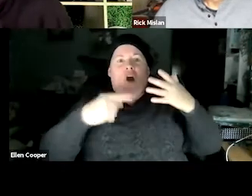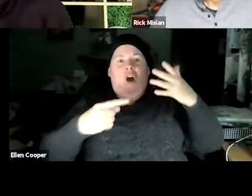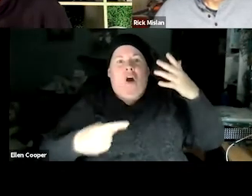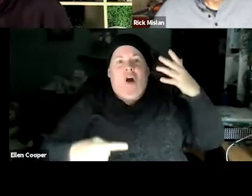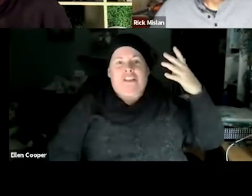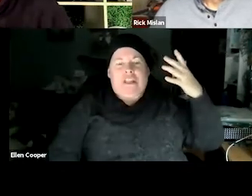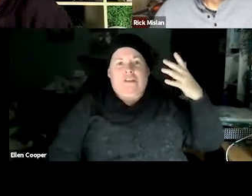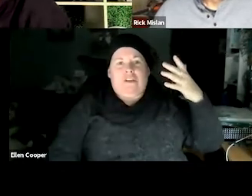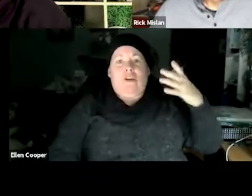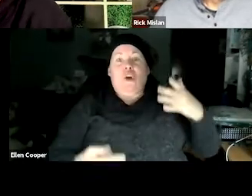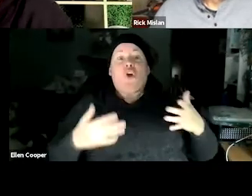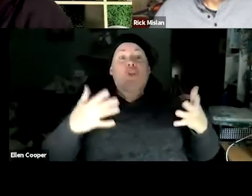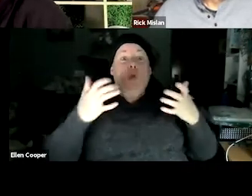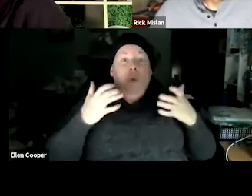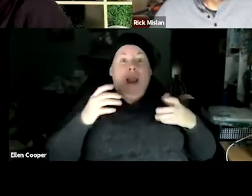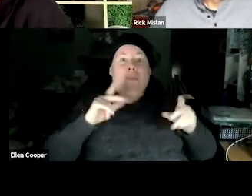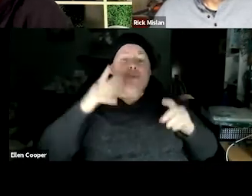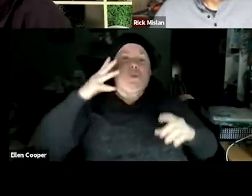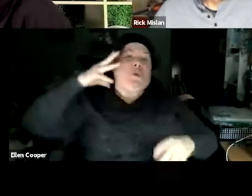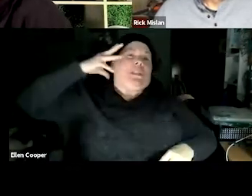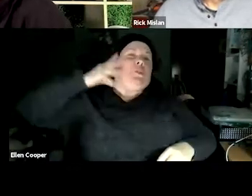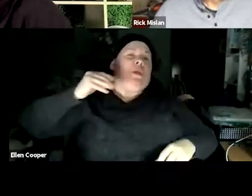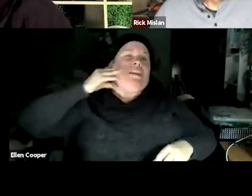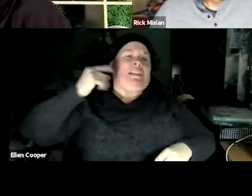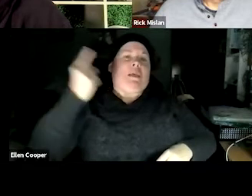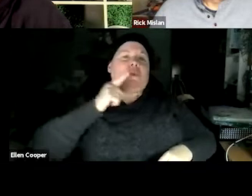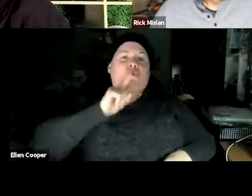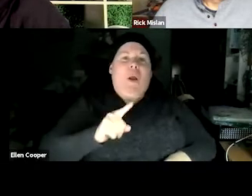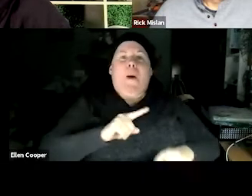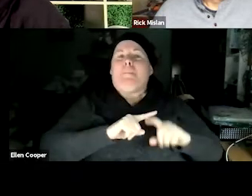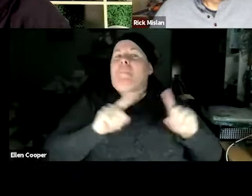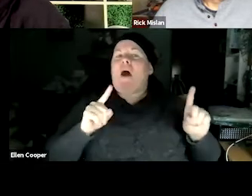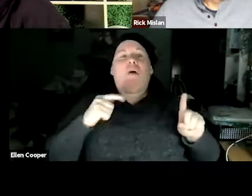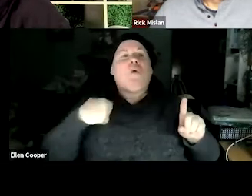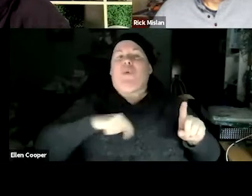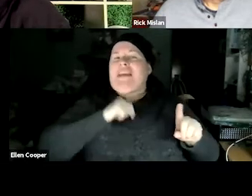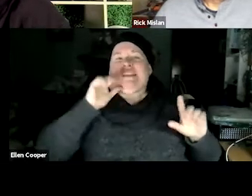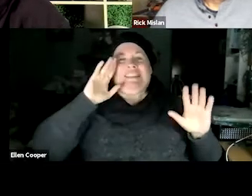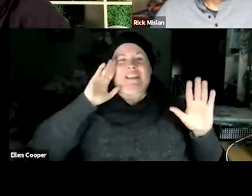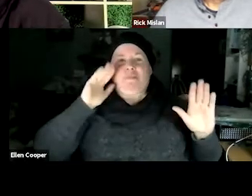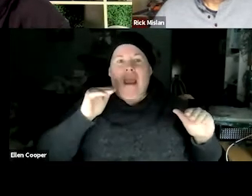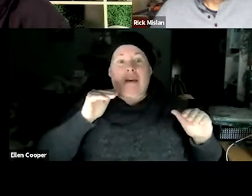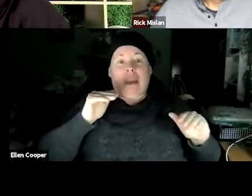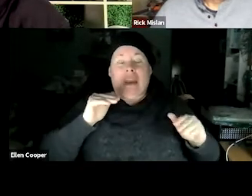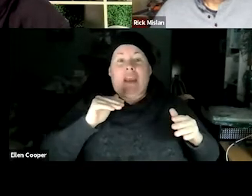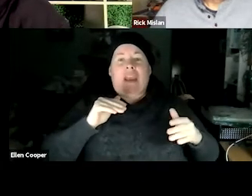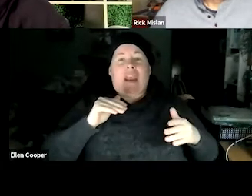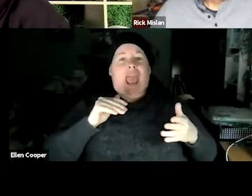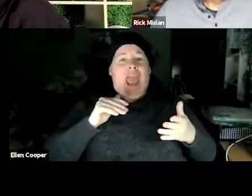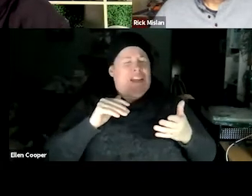people through something realistic but I'll tell you what we never anticipated. CalebBarlow: And it took a while to figure out what was going on. But